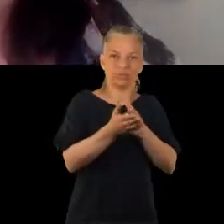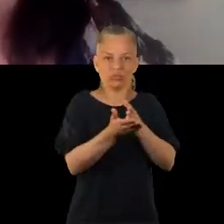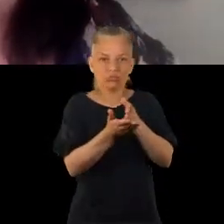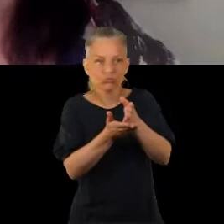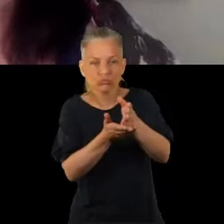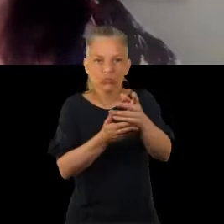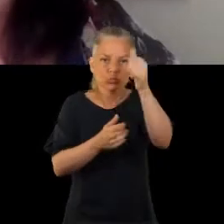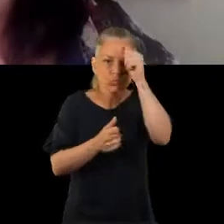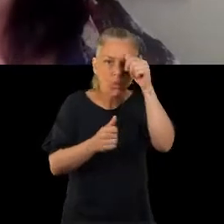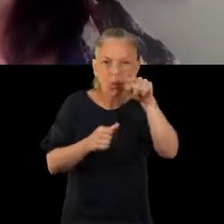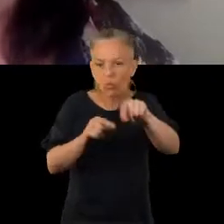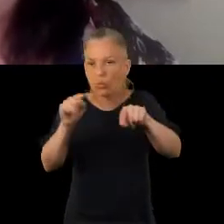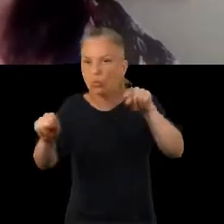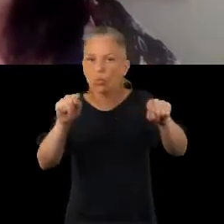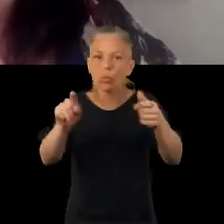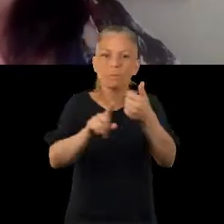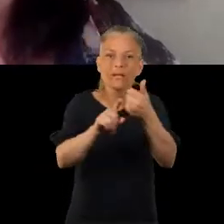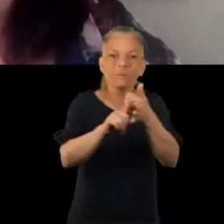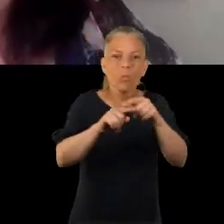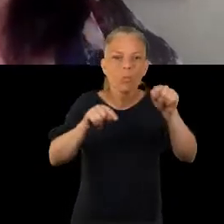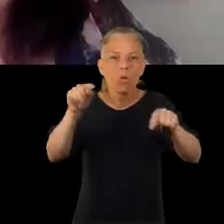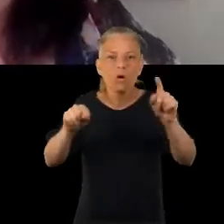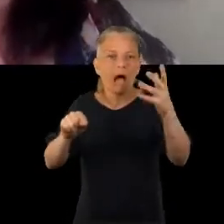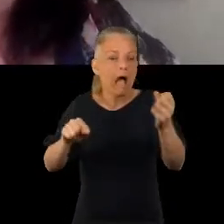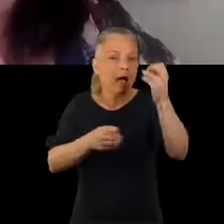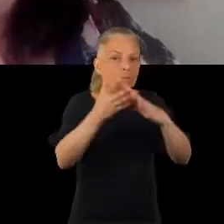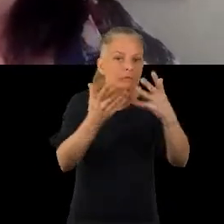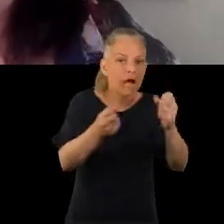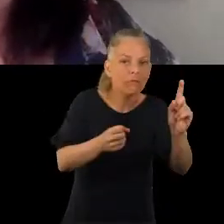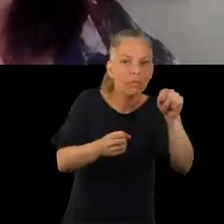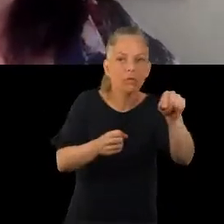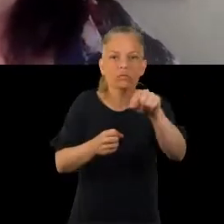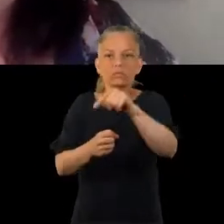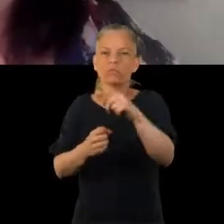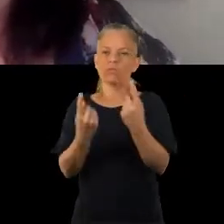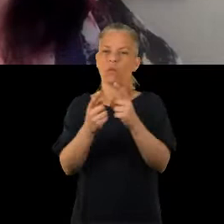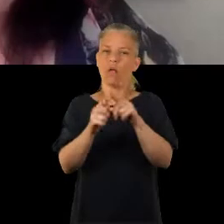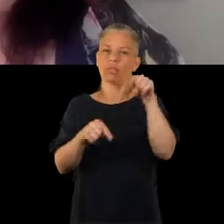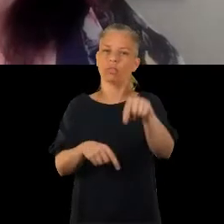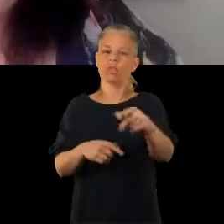themselves. They’ve run groups, they’ve had a leadership role in a youth organisation, like